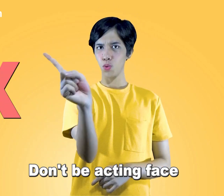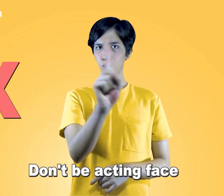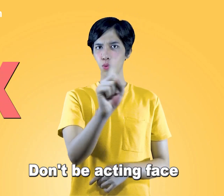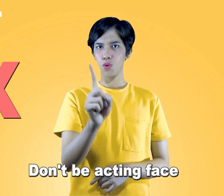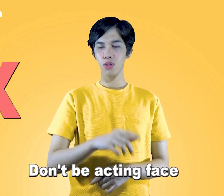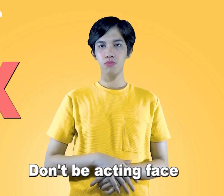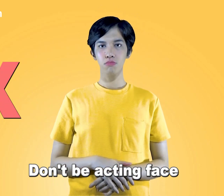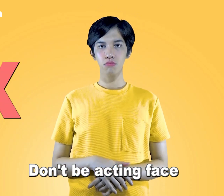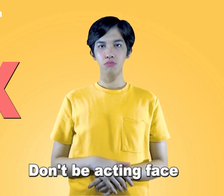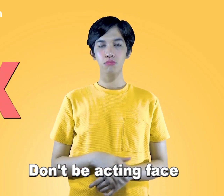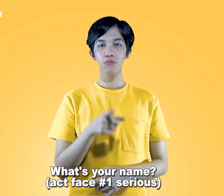Don't be acting face